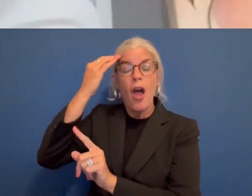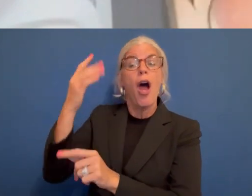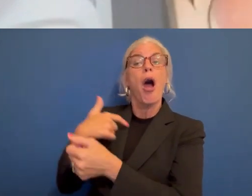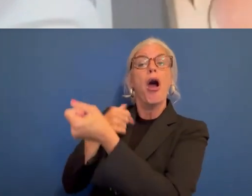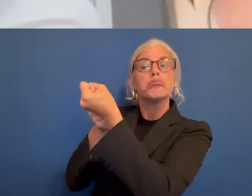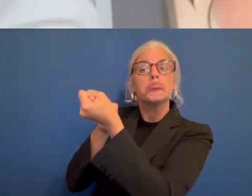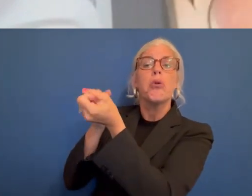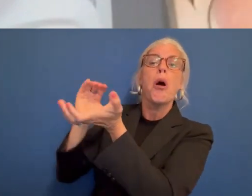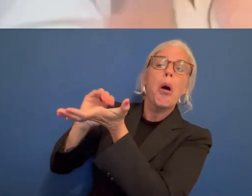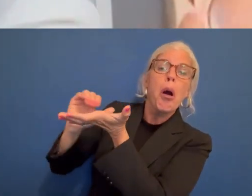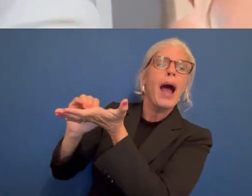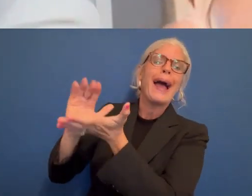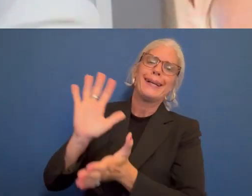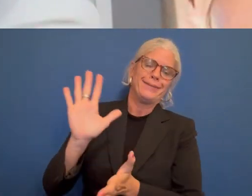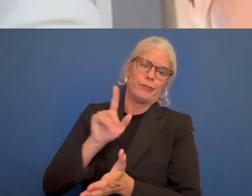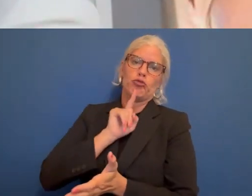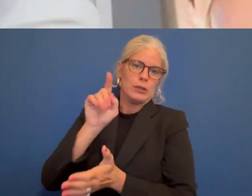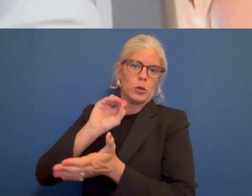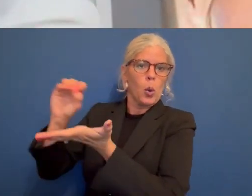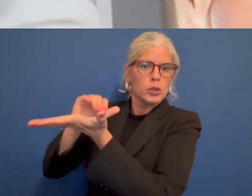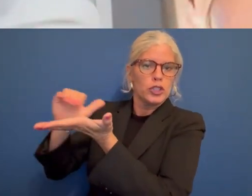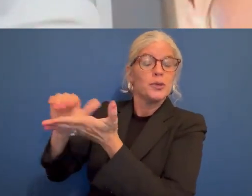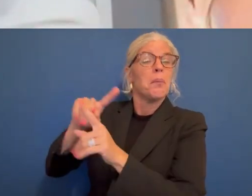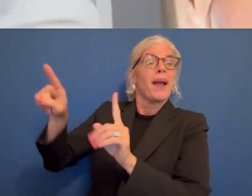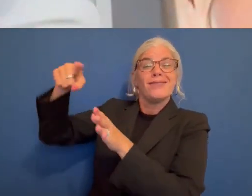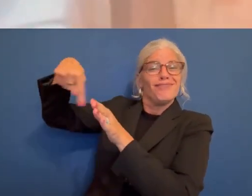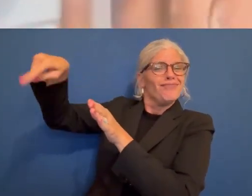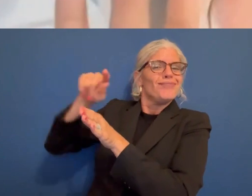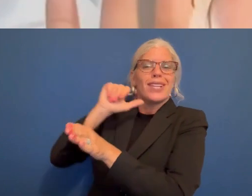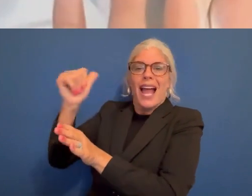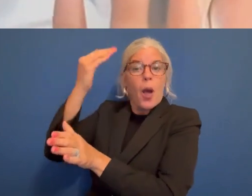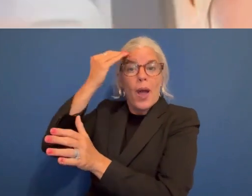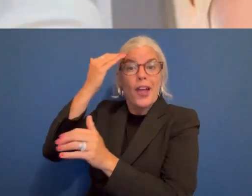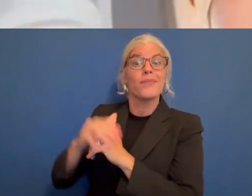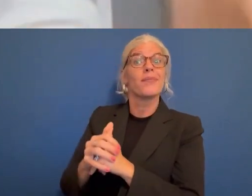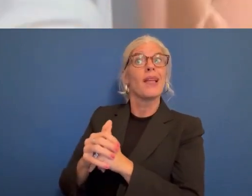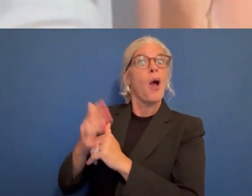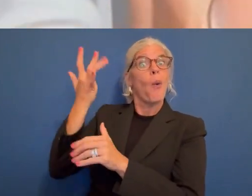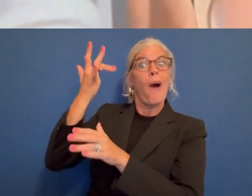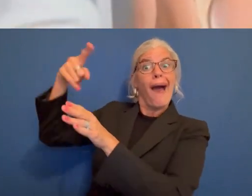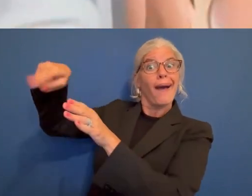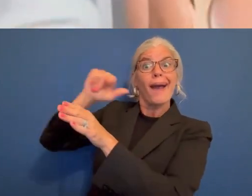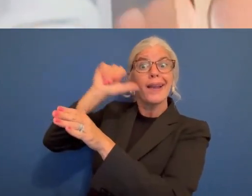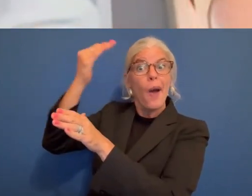So many people within the general population are not aware, and there's no justification, there's no excuse for it,